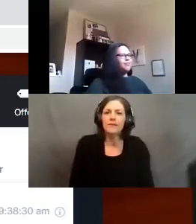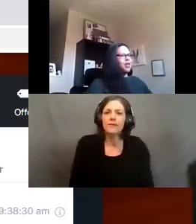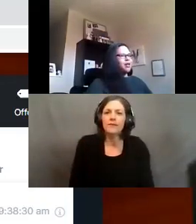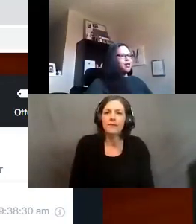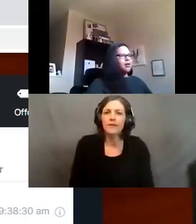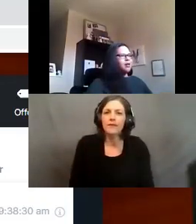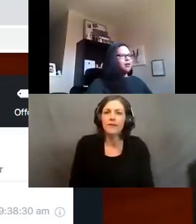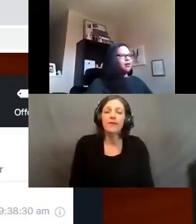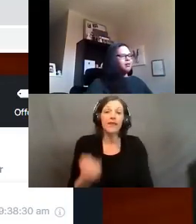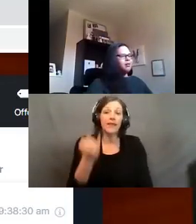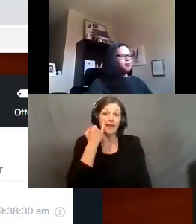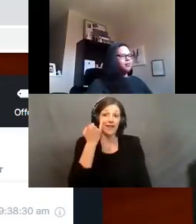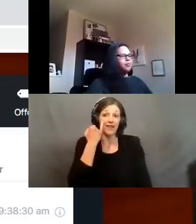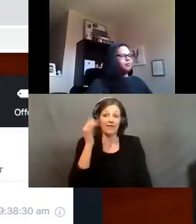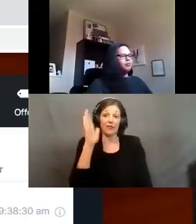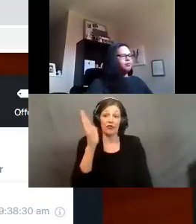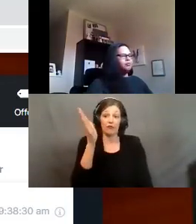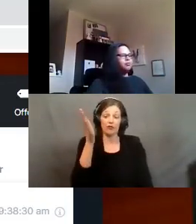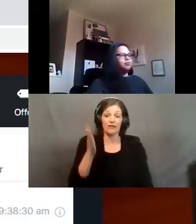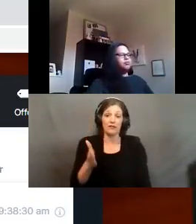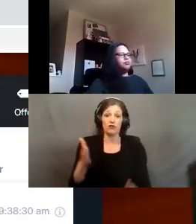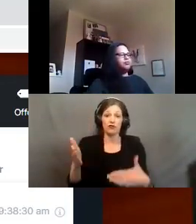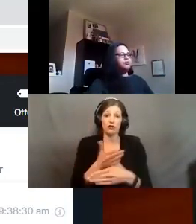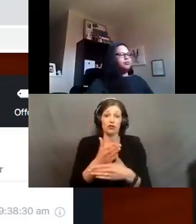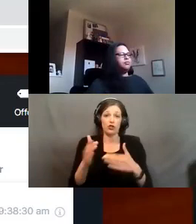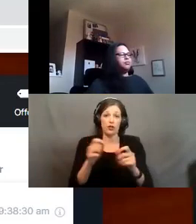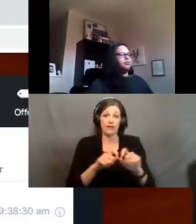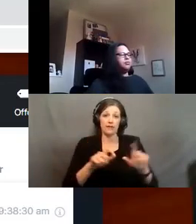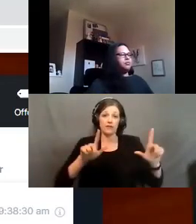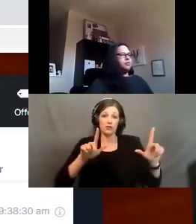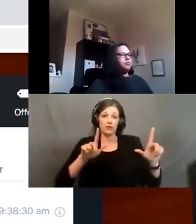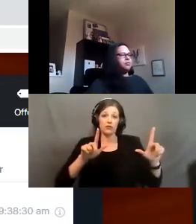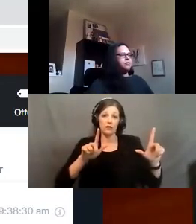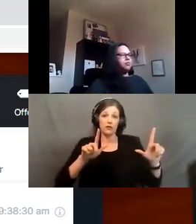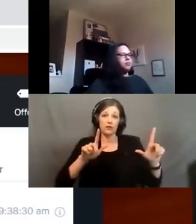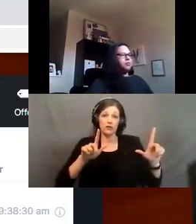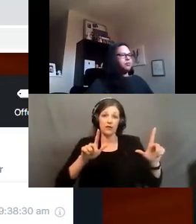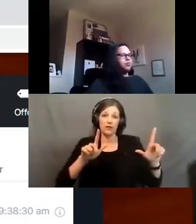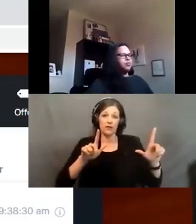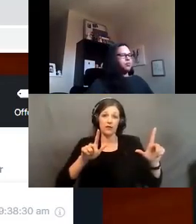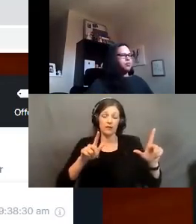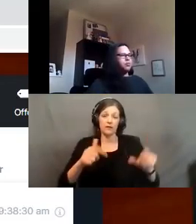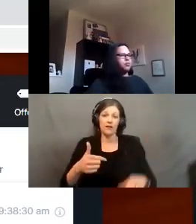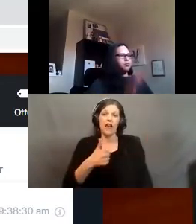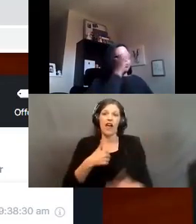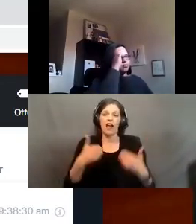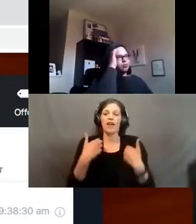If the presenter is sharing their screen, so 12:44:55 I have two monitors, maybe the